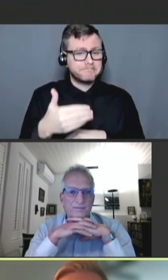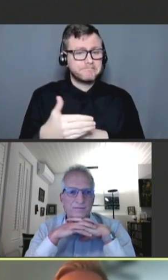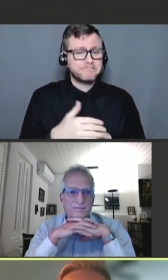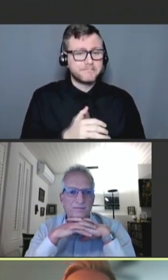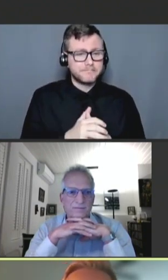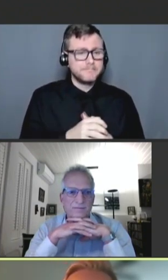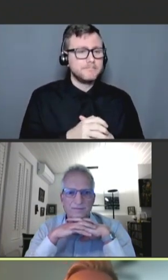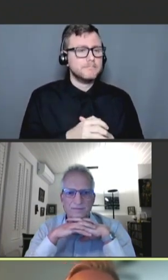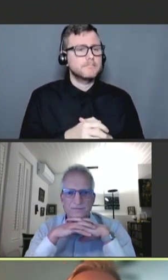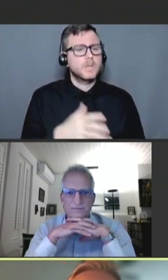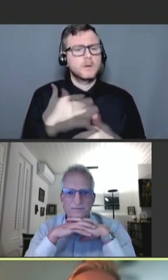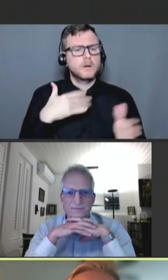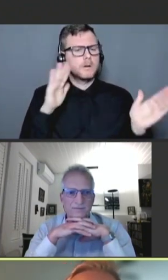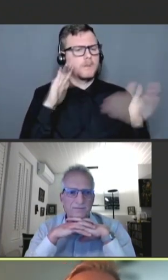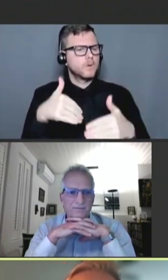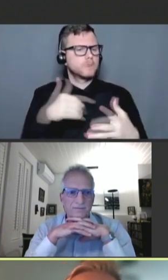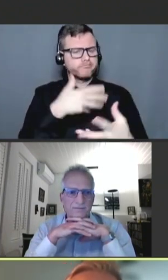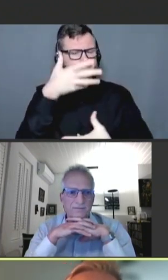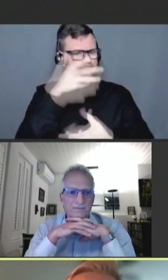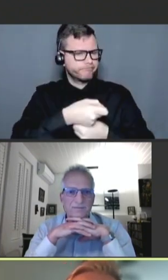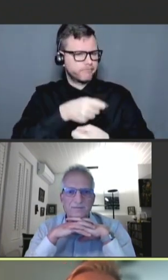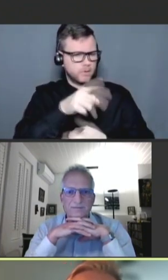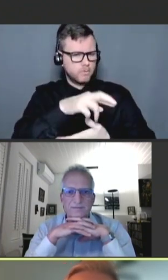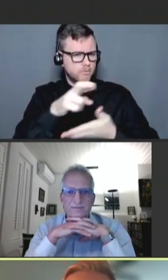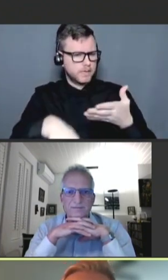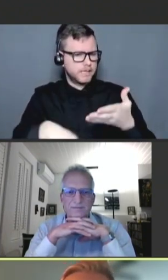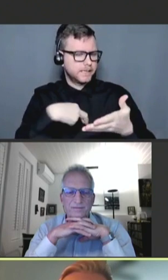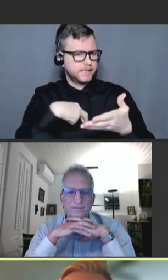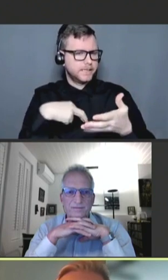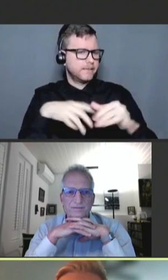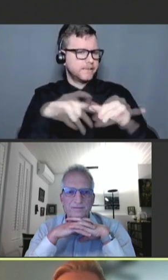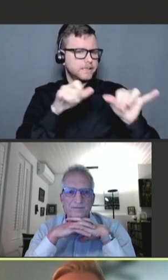I'm going to focus on summarizing the results of a systematic review at the request of Anne,